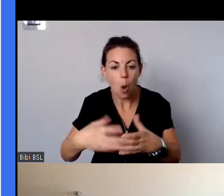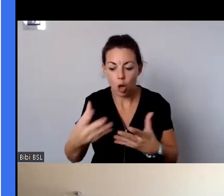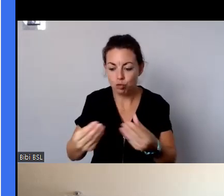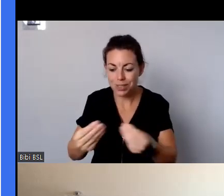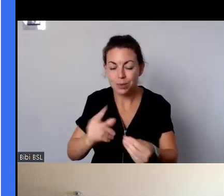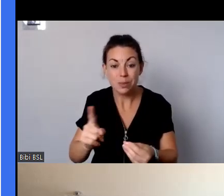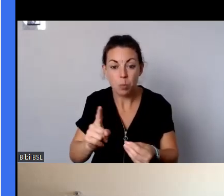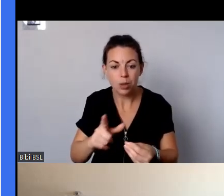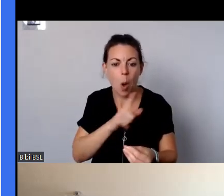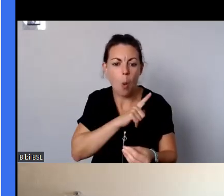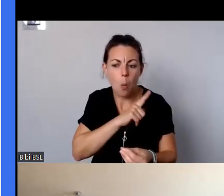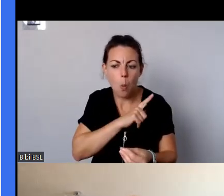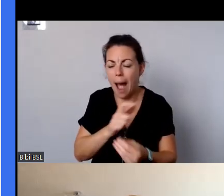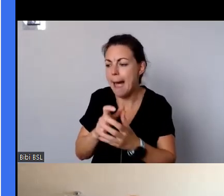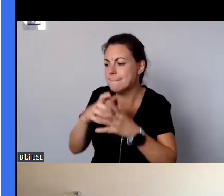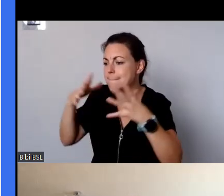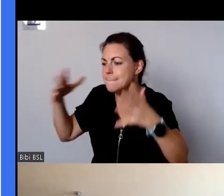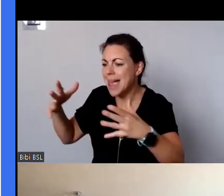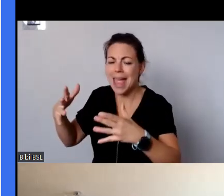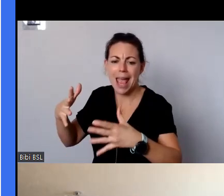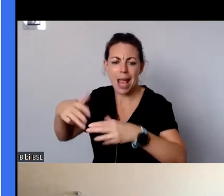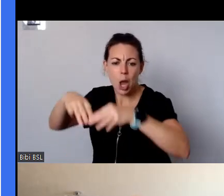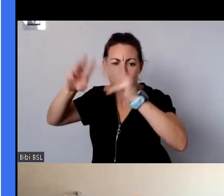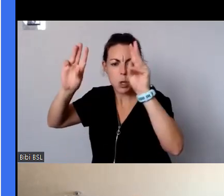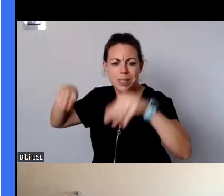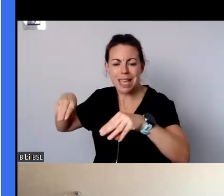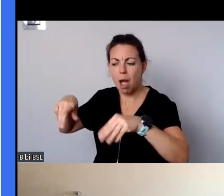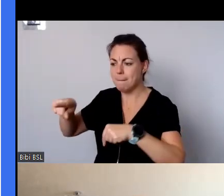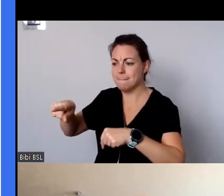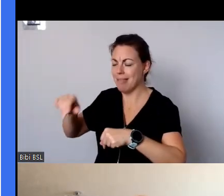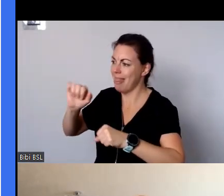for a big red brick museum isn't always going to be possible